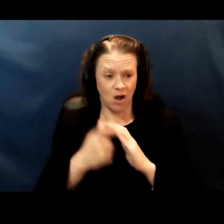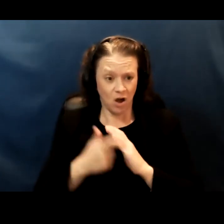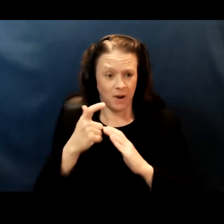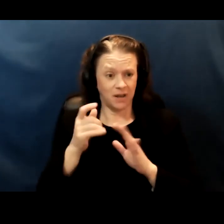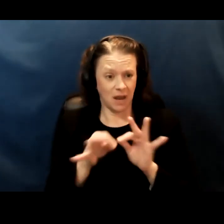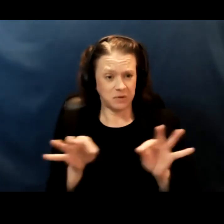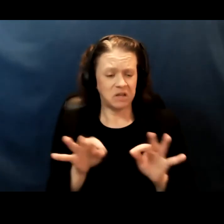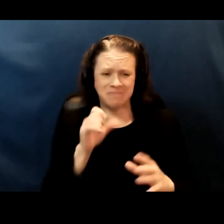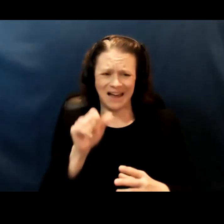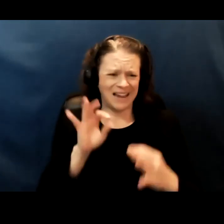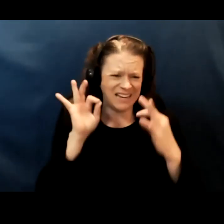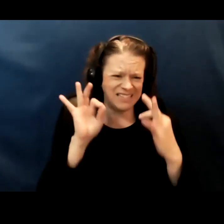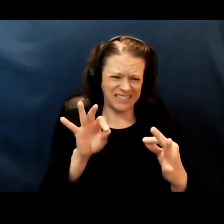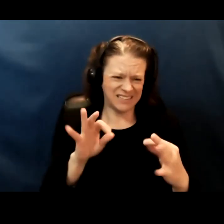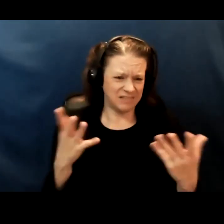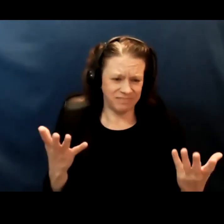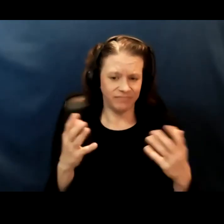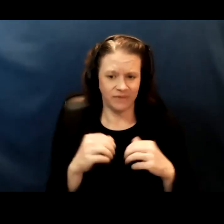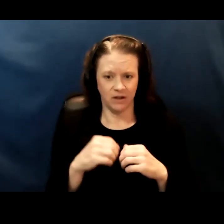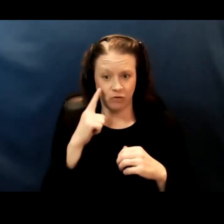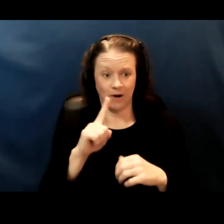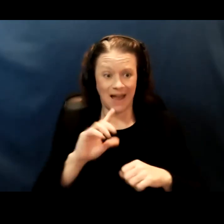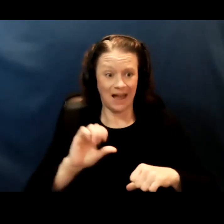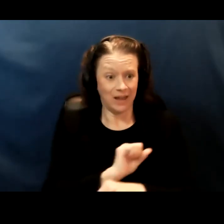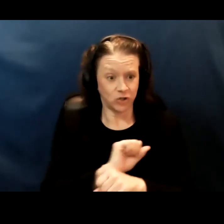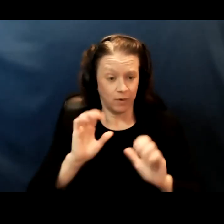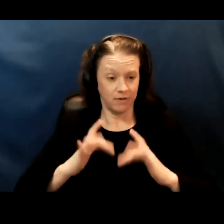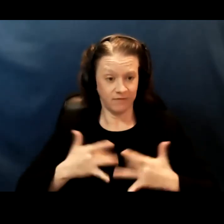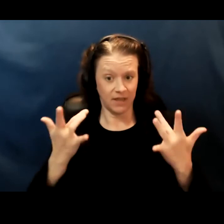dad. Things like that. I love having that as an option.